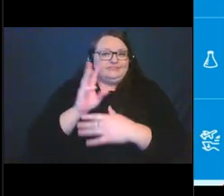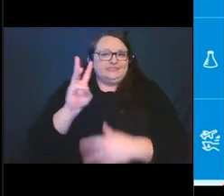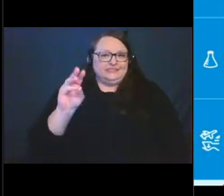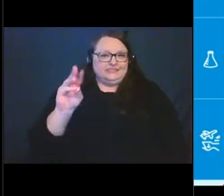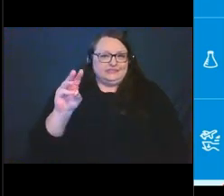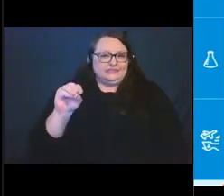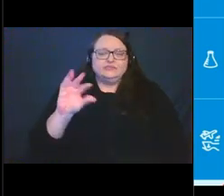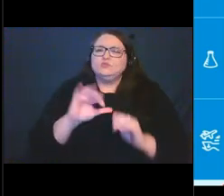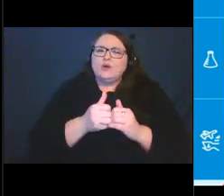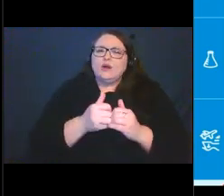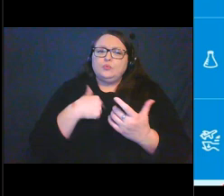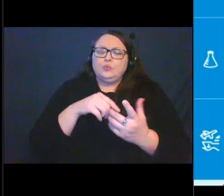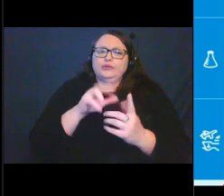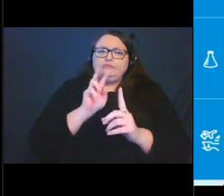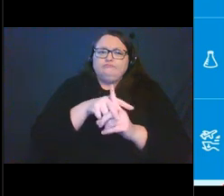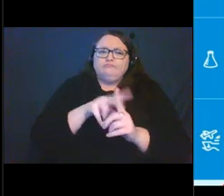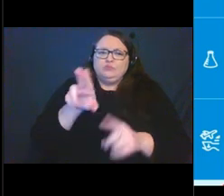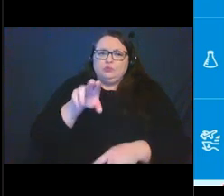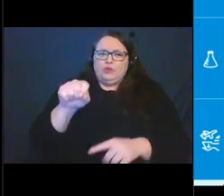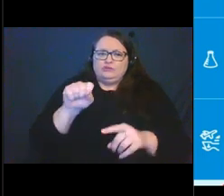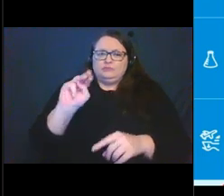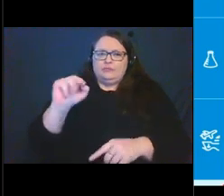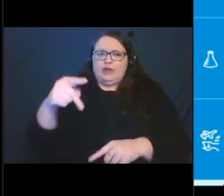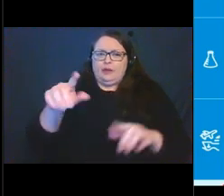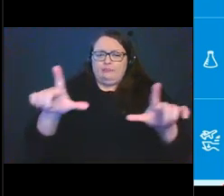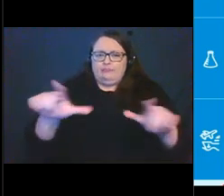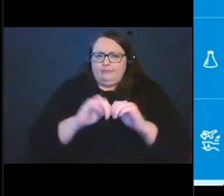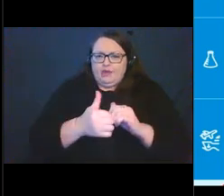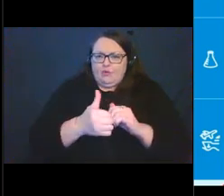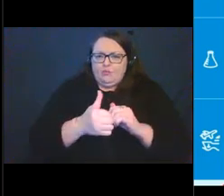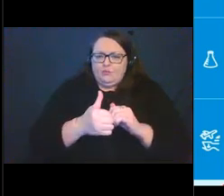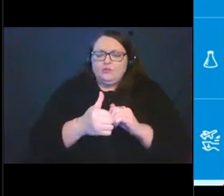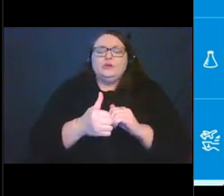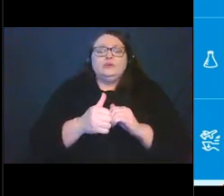country? Through our partnership with the CDC, we generated these threshold values